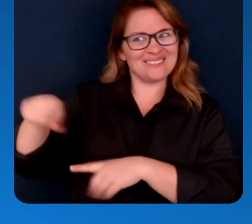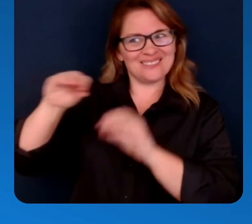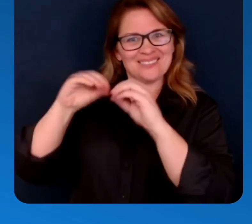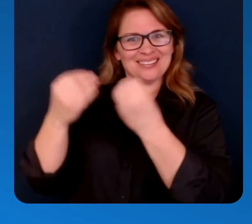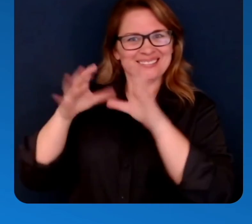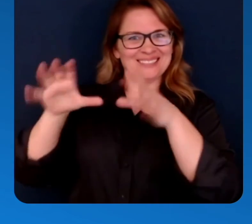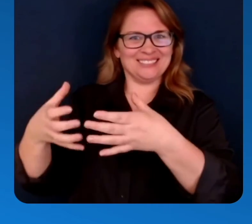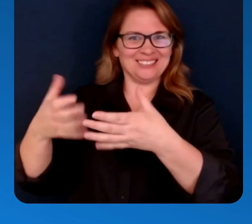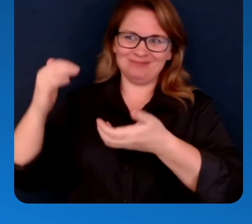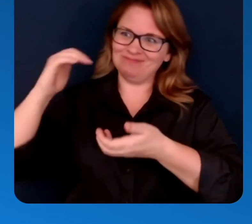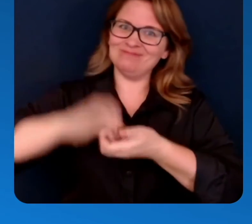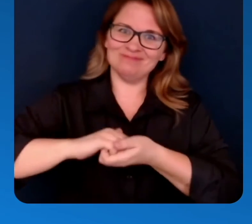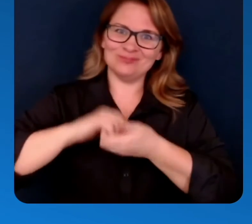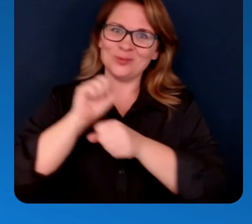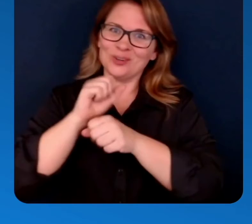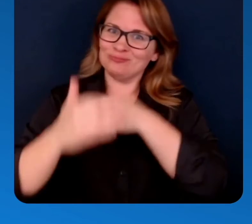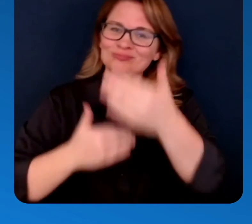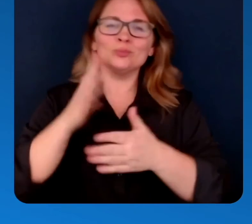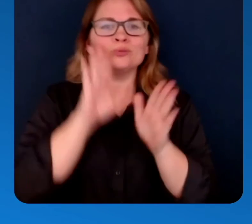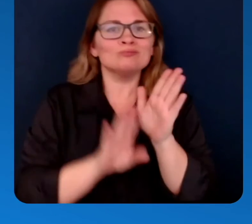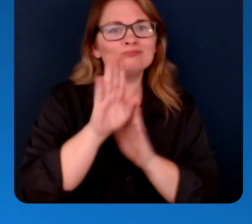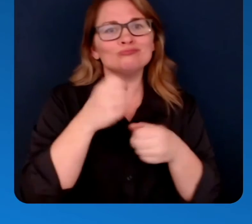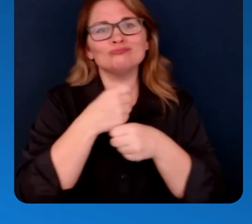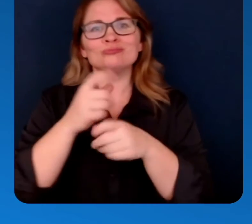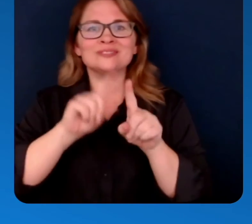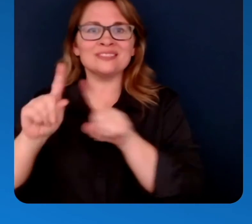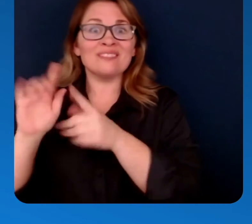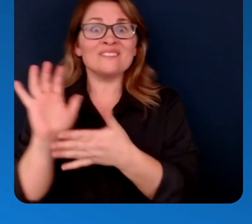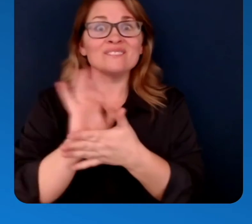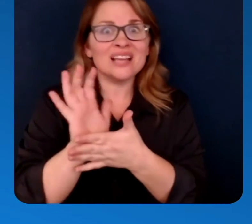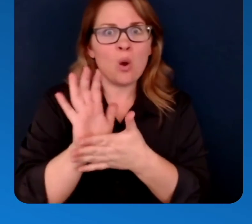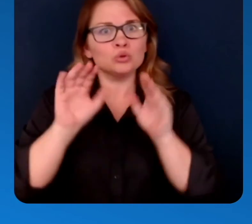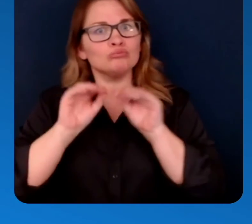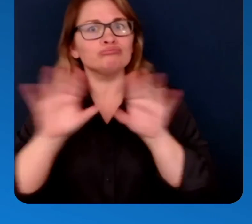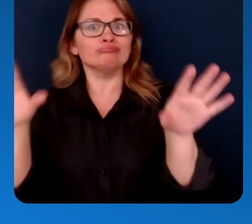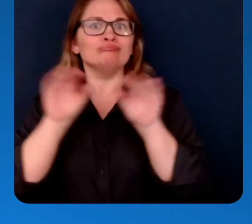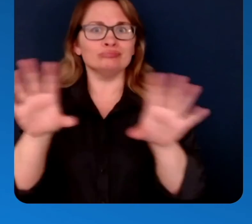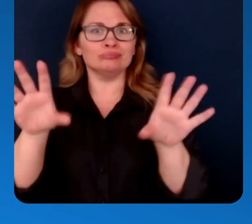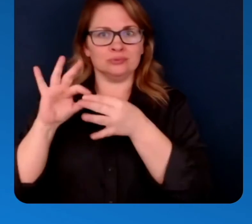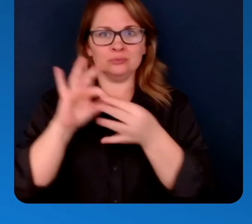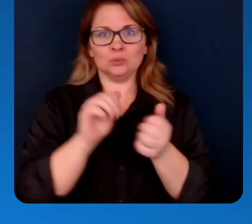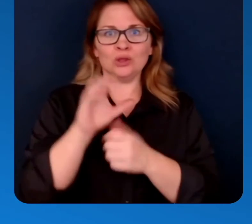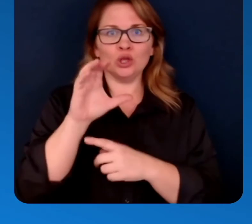We'll have one video per month, where we'll talk about the criminal justice system--